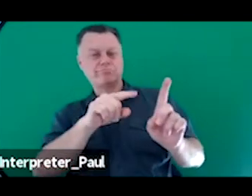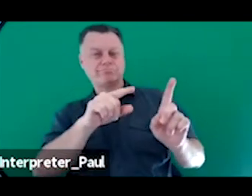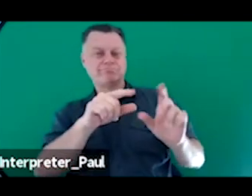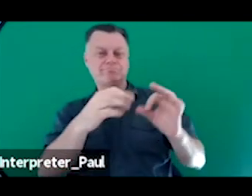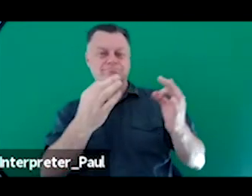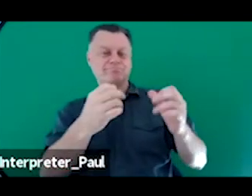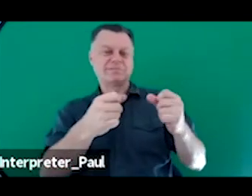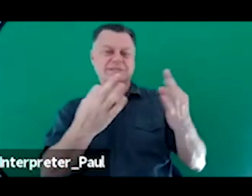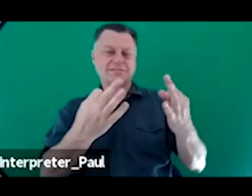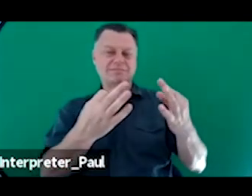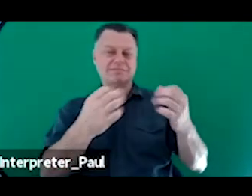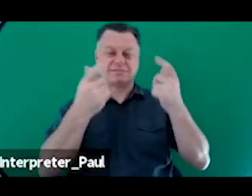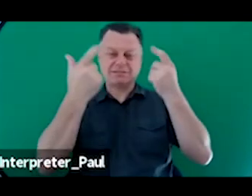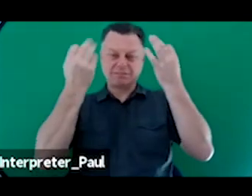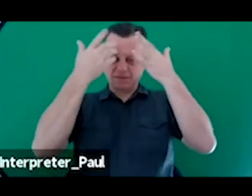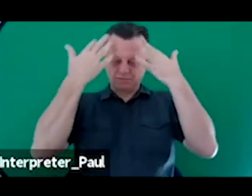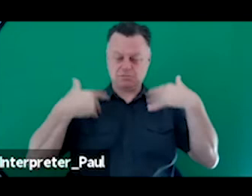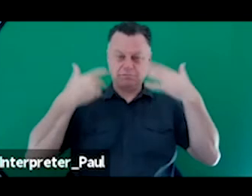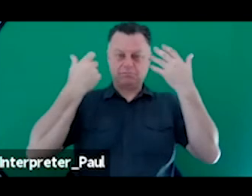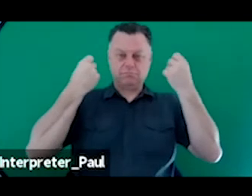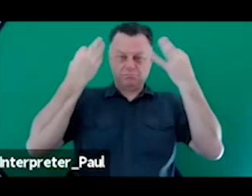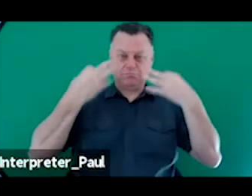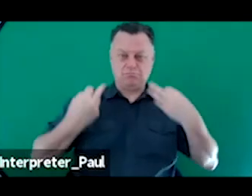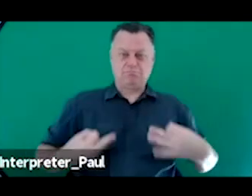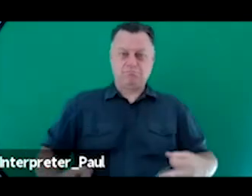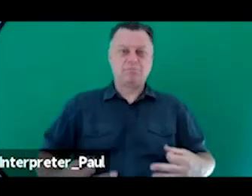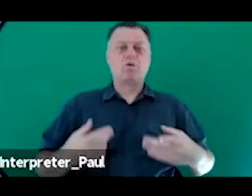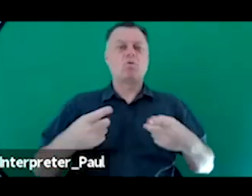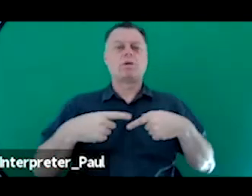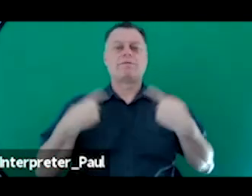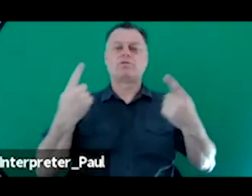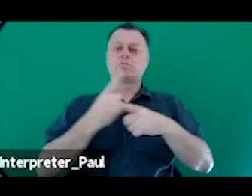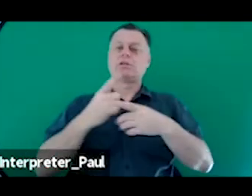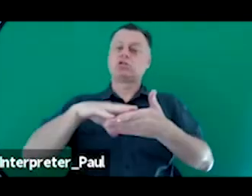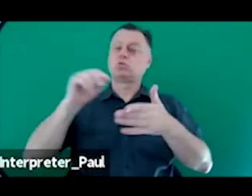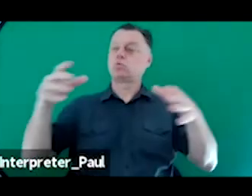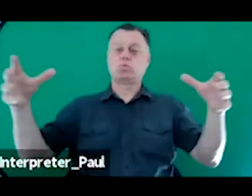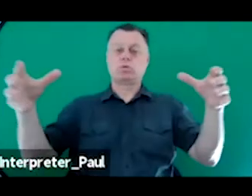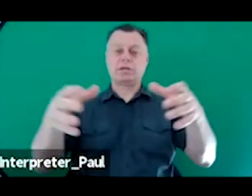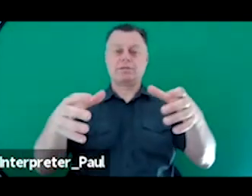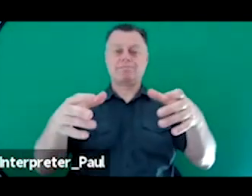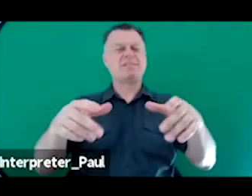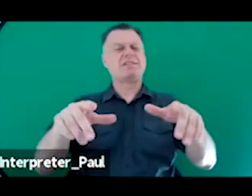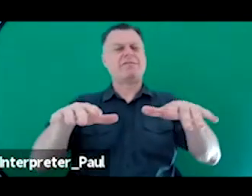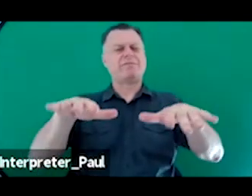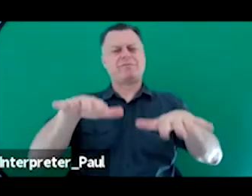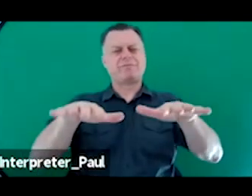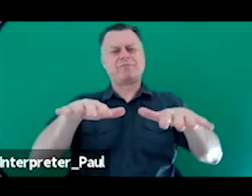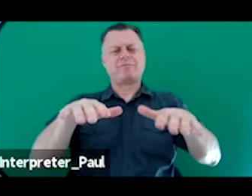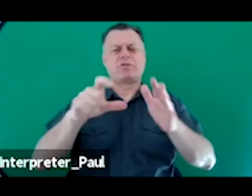the entirety of our student body, everyone together, facing common barriers, so in this way,